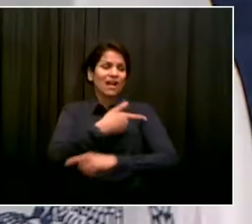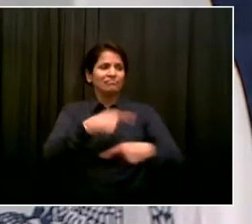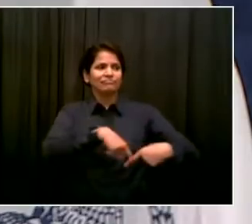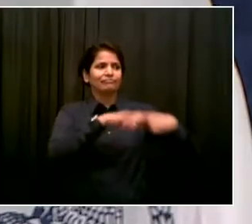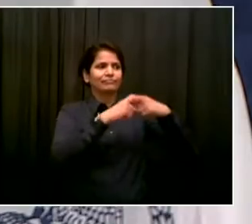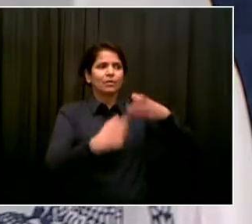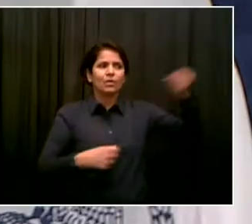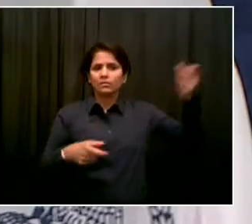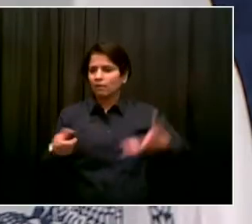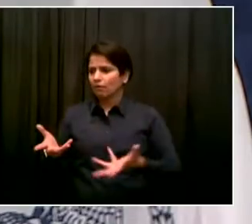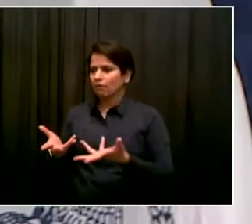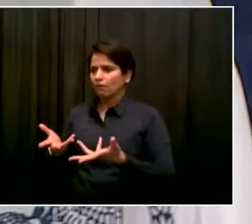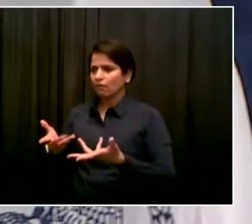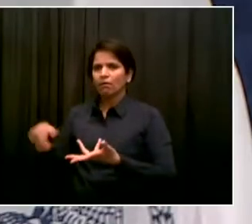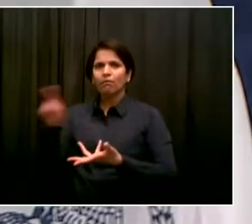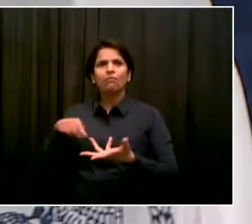THAT RECENTLY THE COUNCILMEMBER